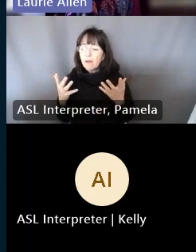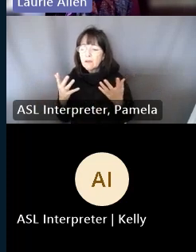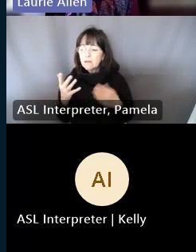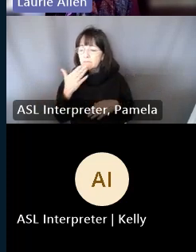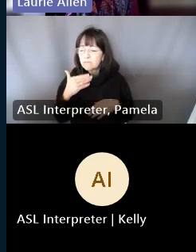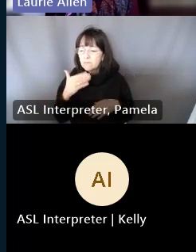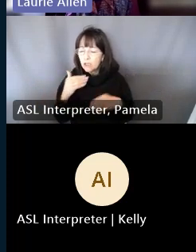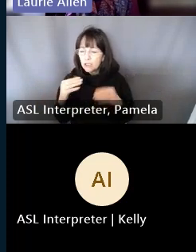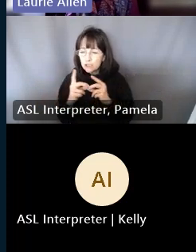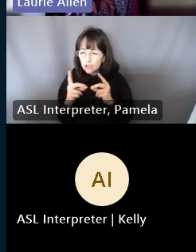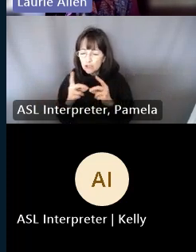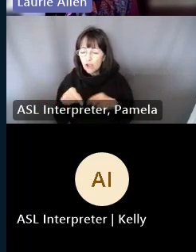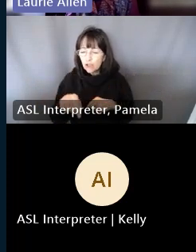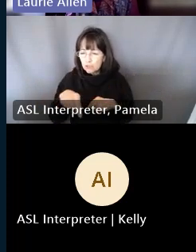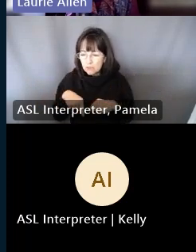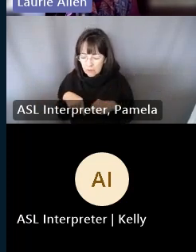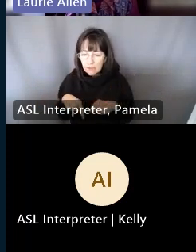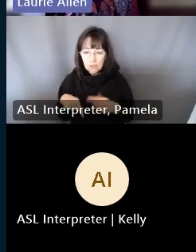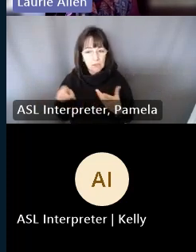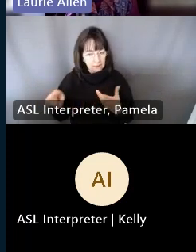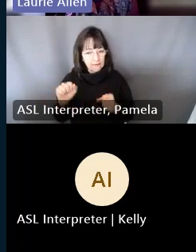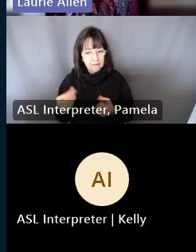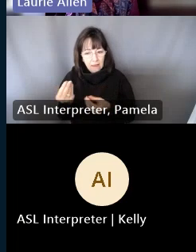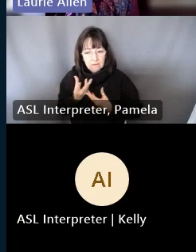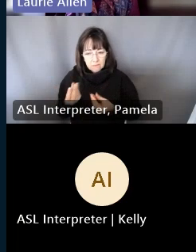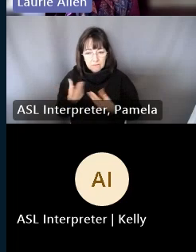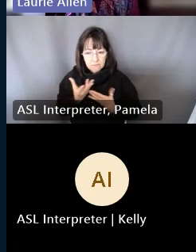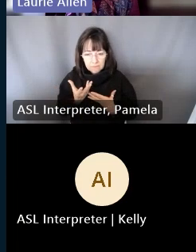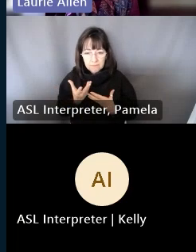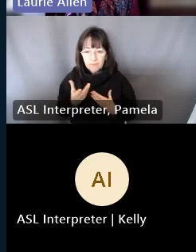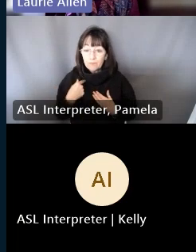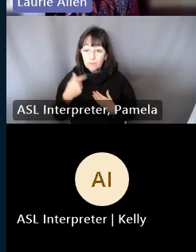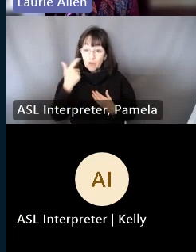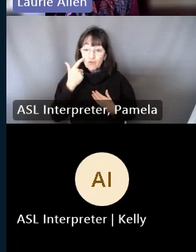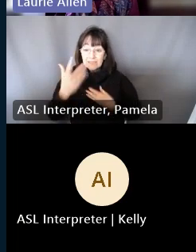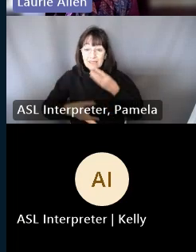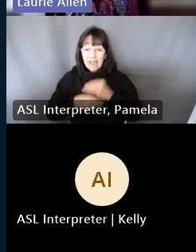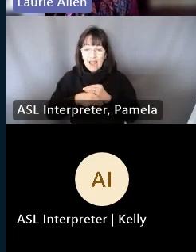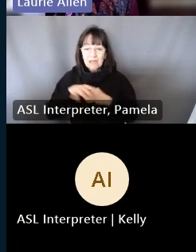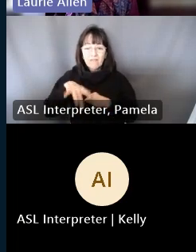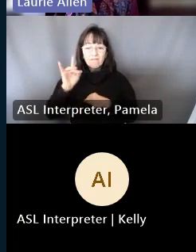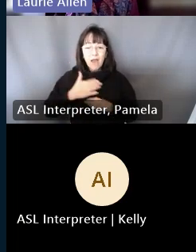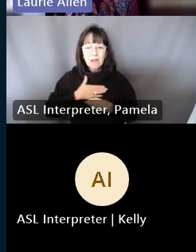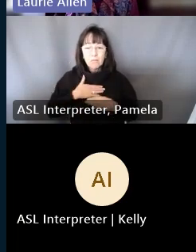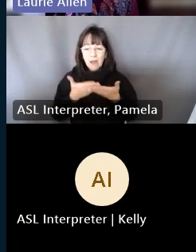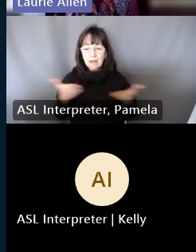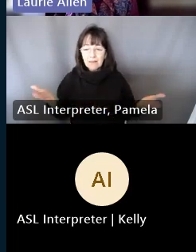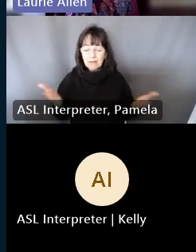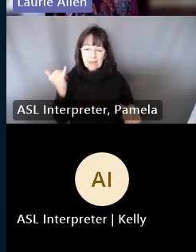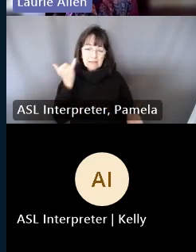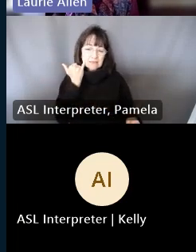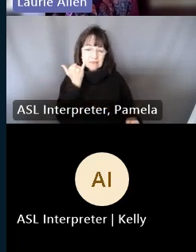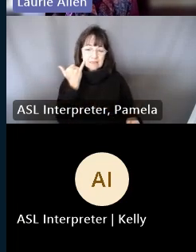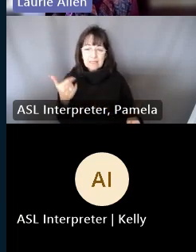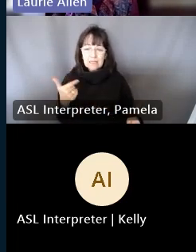And recently we added Find My Things. And basically, if I have something that I drop all the time or lose, like my keys,